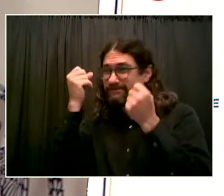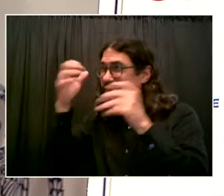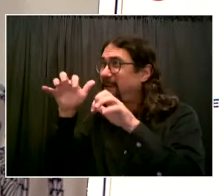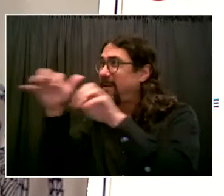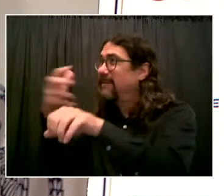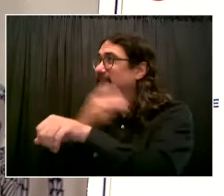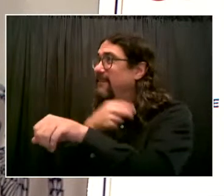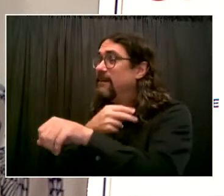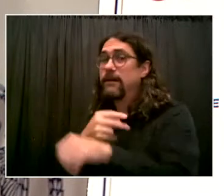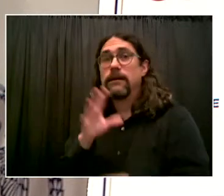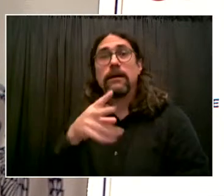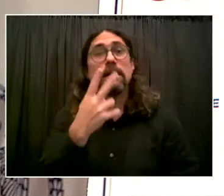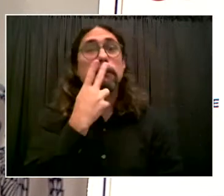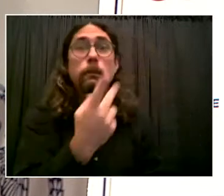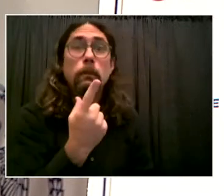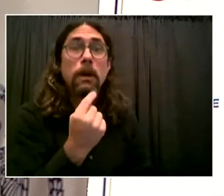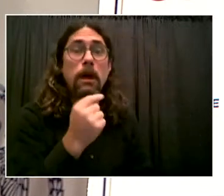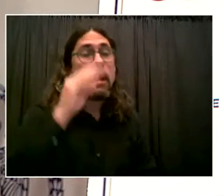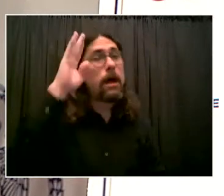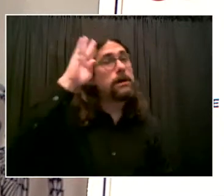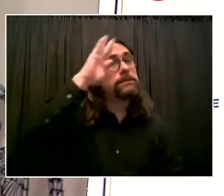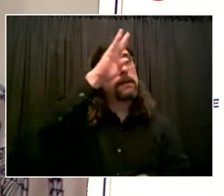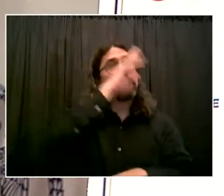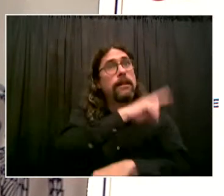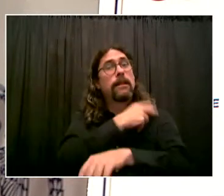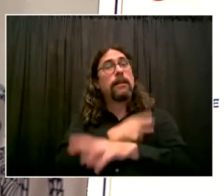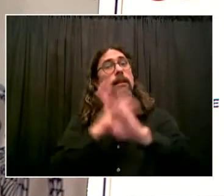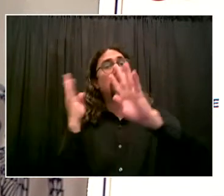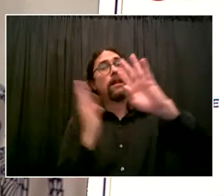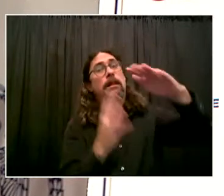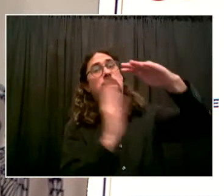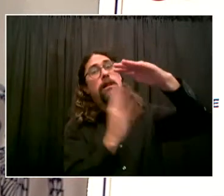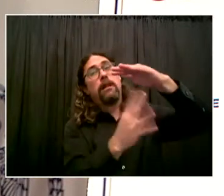RATE IS SO LOW. AND I DO BELIEVE FUNDAMENTALLY THERE HUNDREDS OF THOUSANDS OF